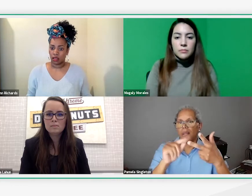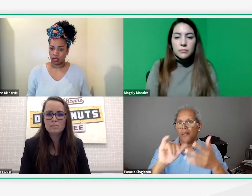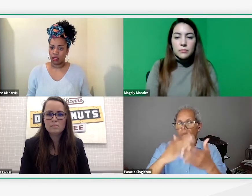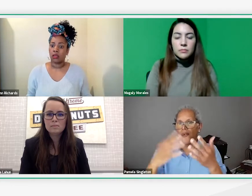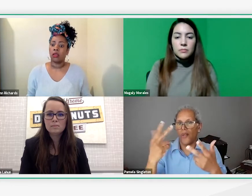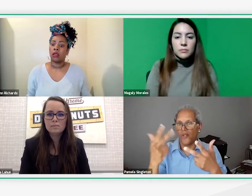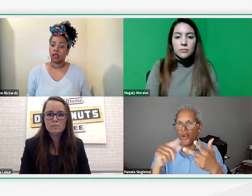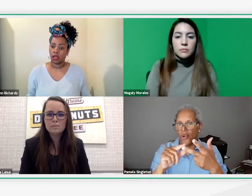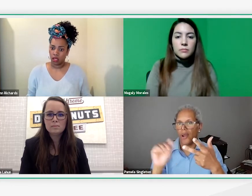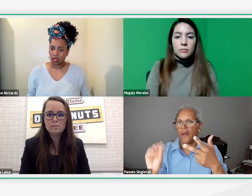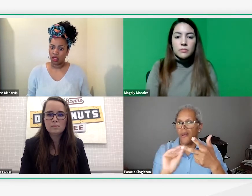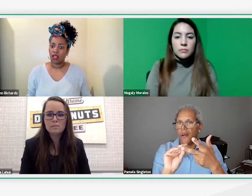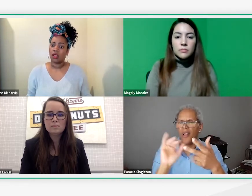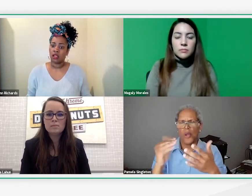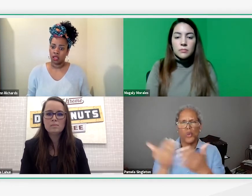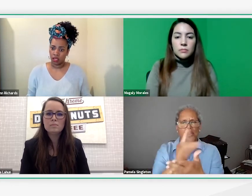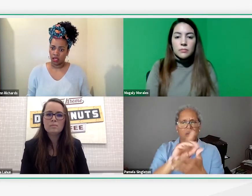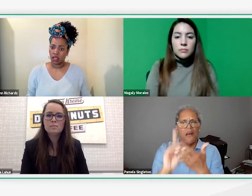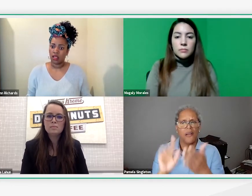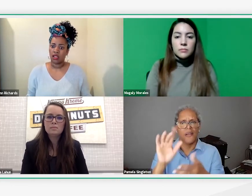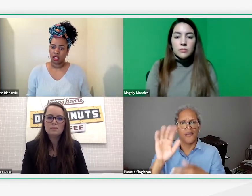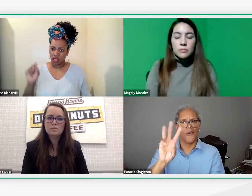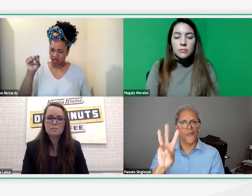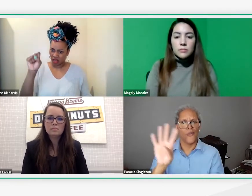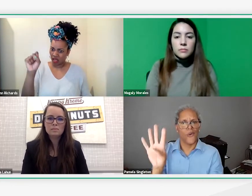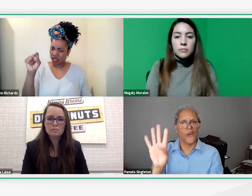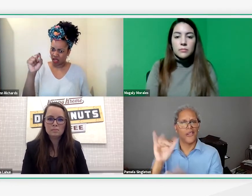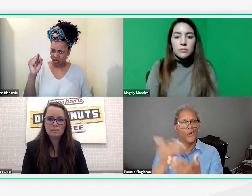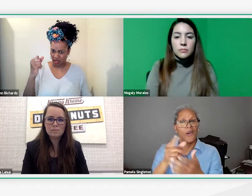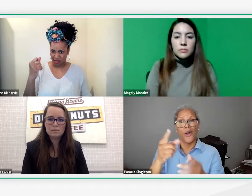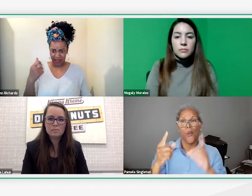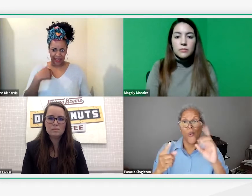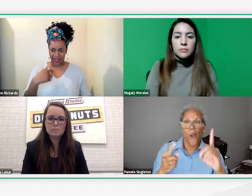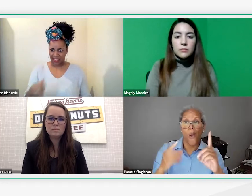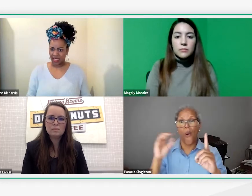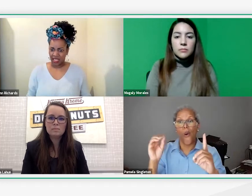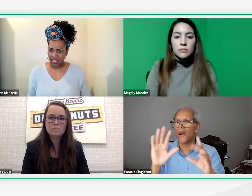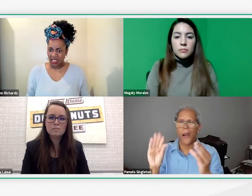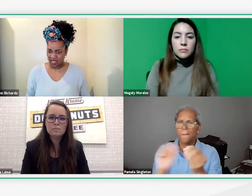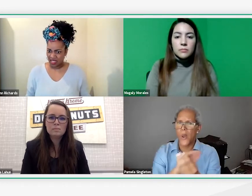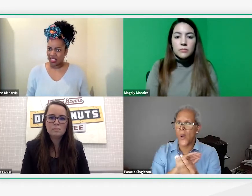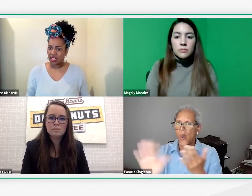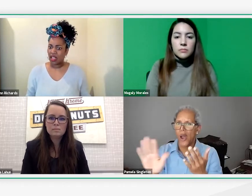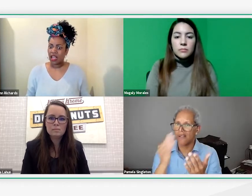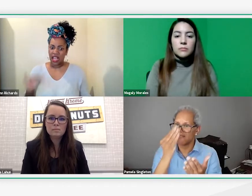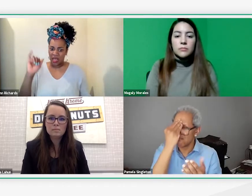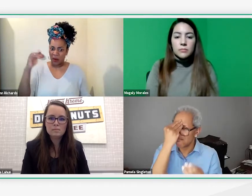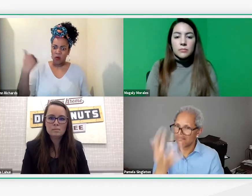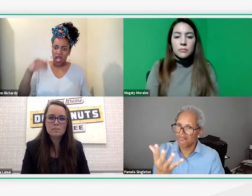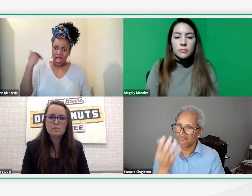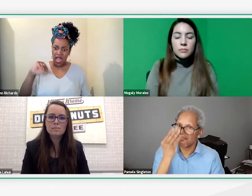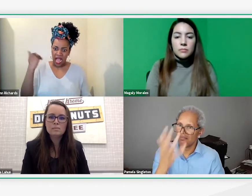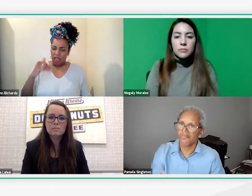deductions. So, you fill out those 3 portions, and you come up with the answer. It's not just a 1 or